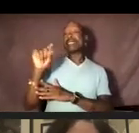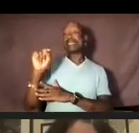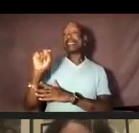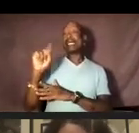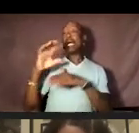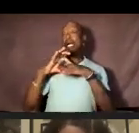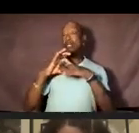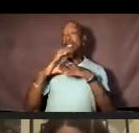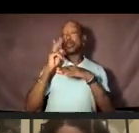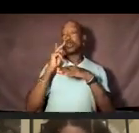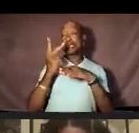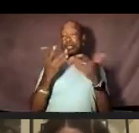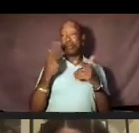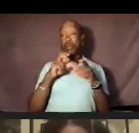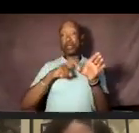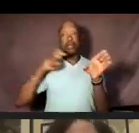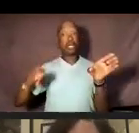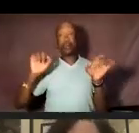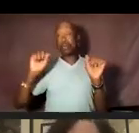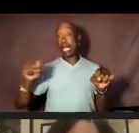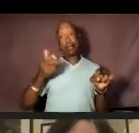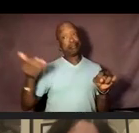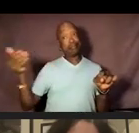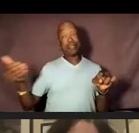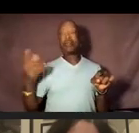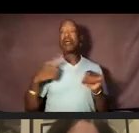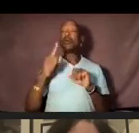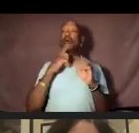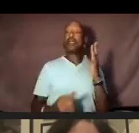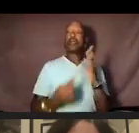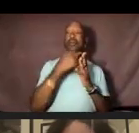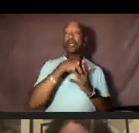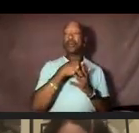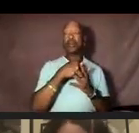want to sit out this section you totally can but we'll be going over why we have found ourselves